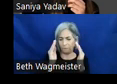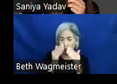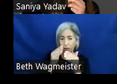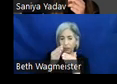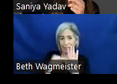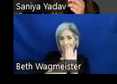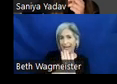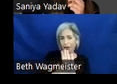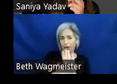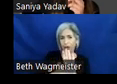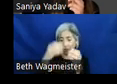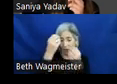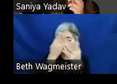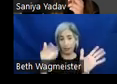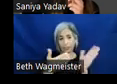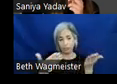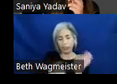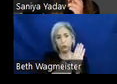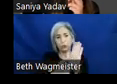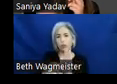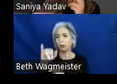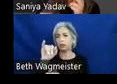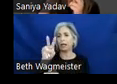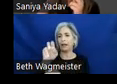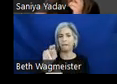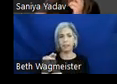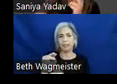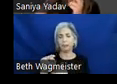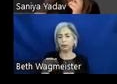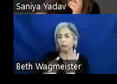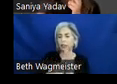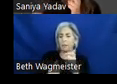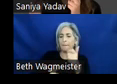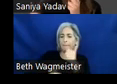The information here shows that Ivan spends the majority of his time on social media and